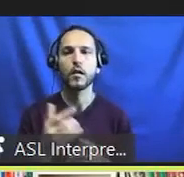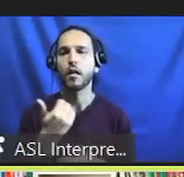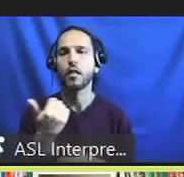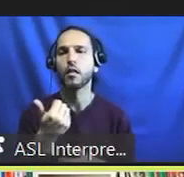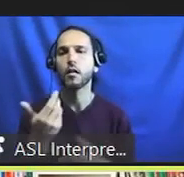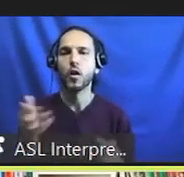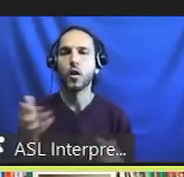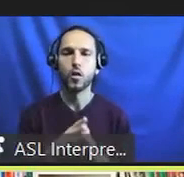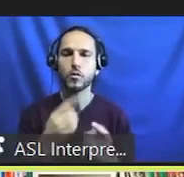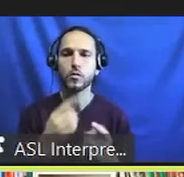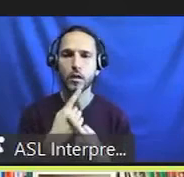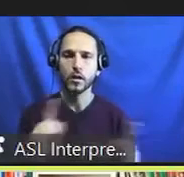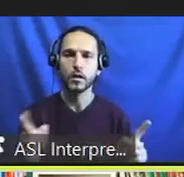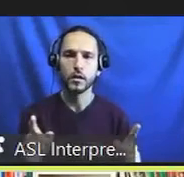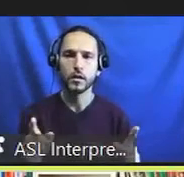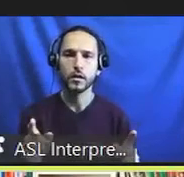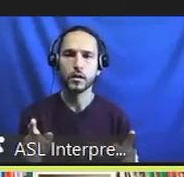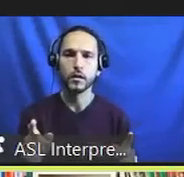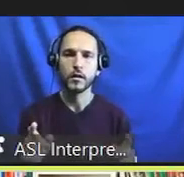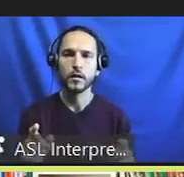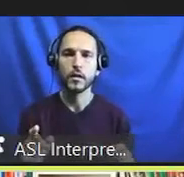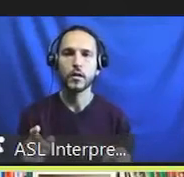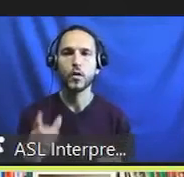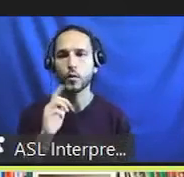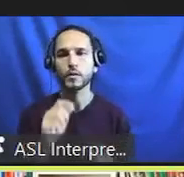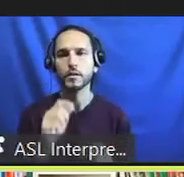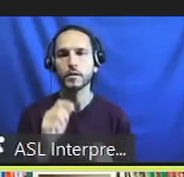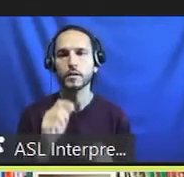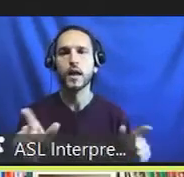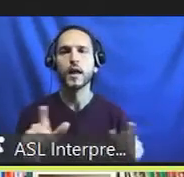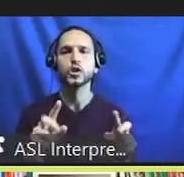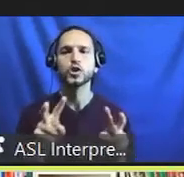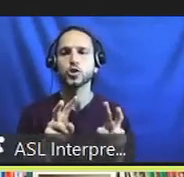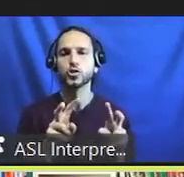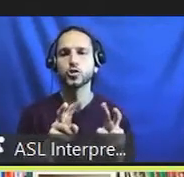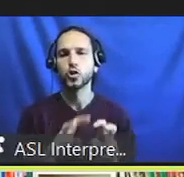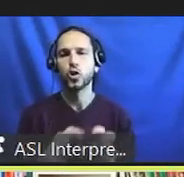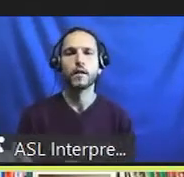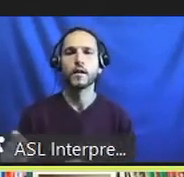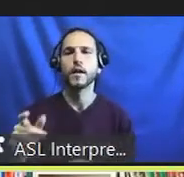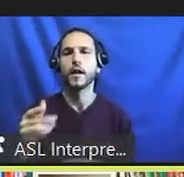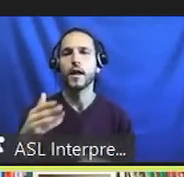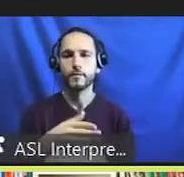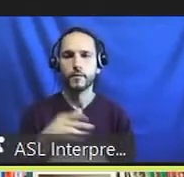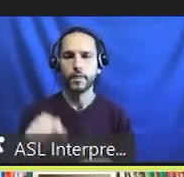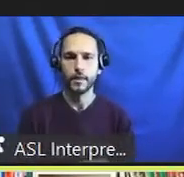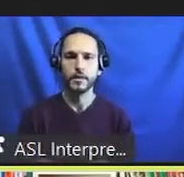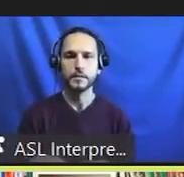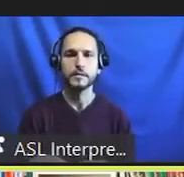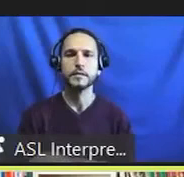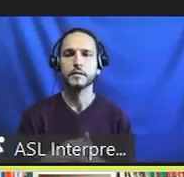is we will be sending you a quick survey directly after you get off of this webinar.